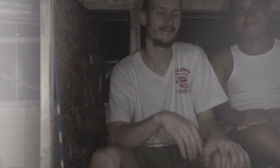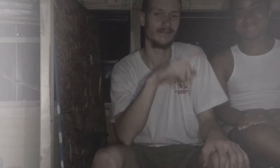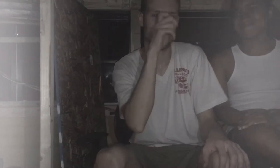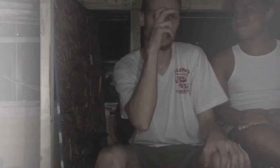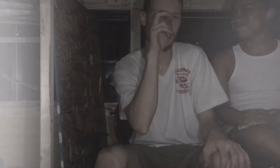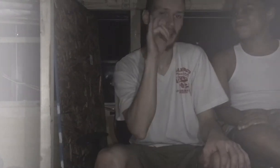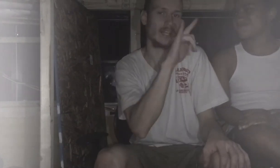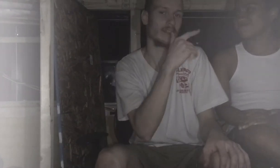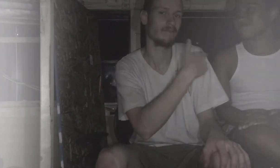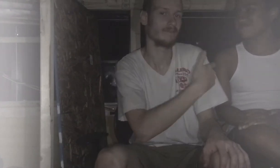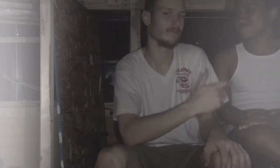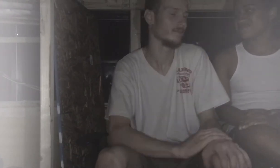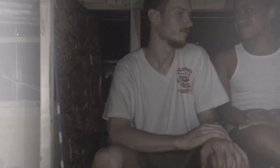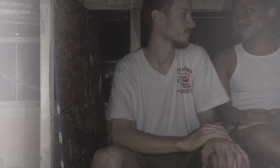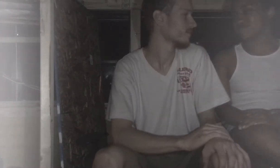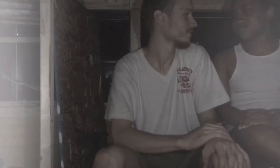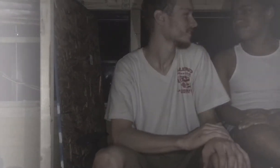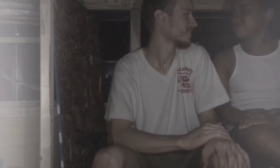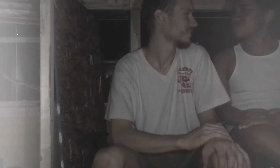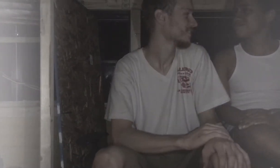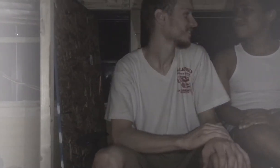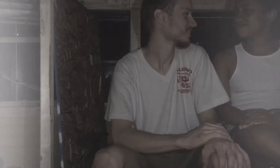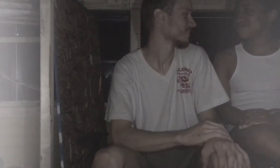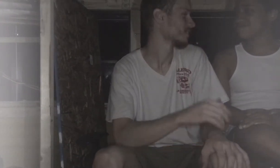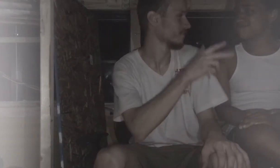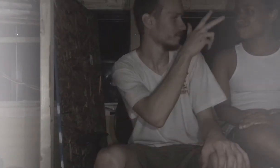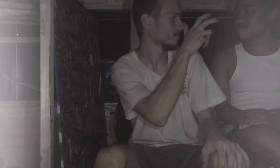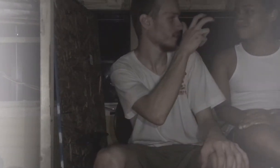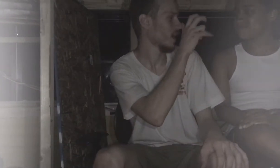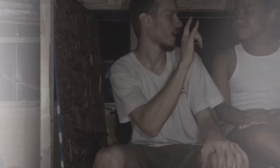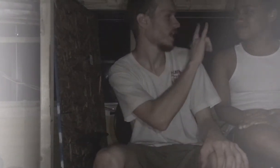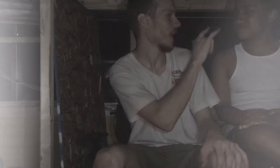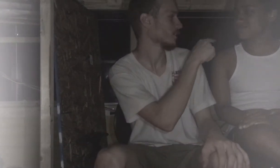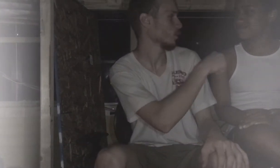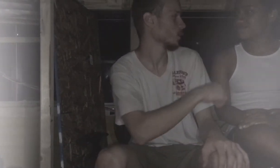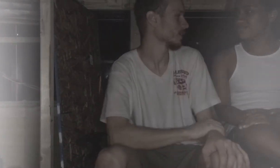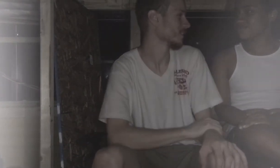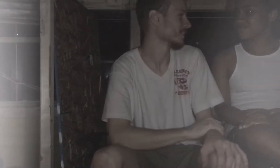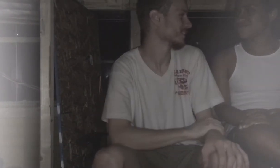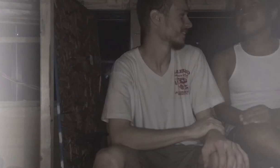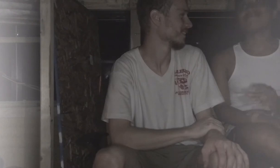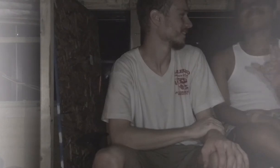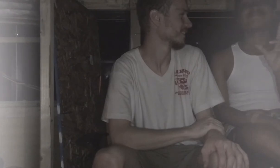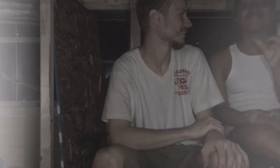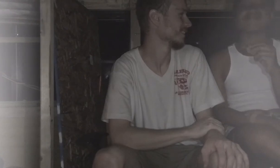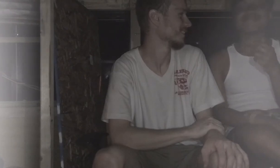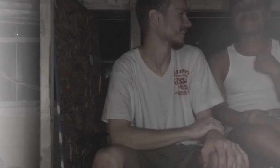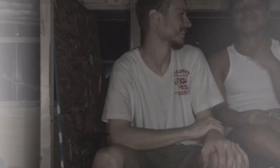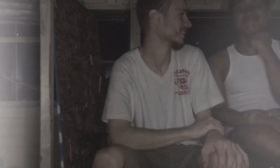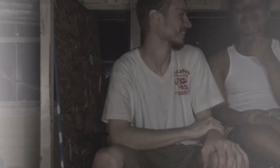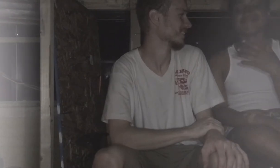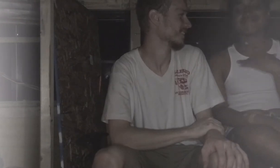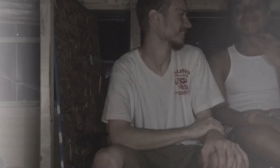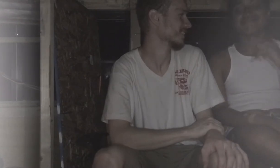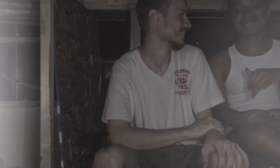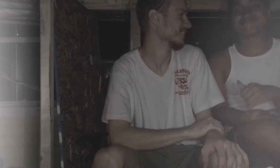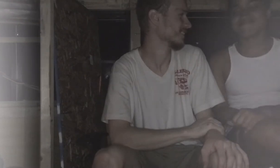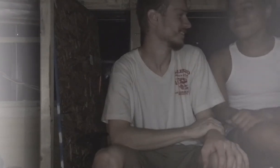Bug loves you what? Bug loves you ah, no I don't like that!